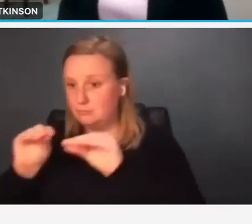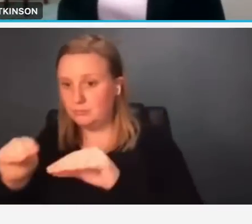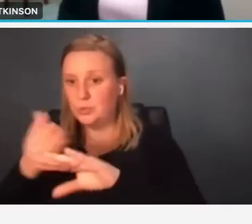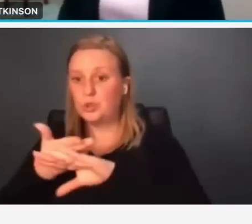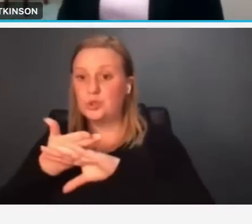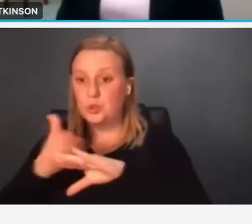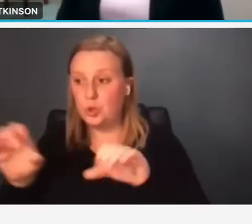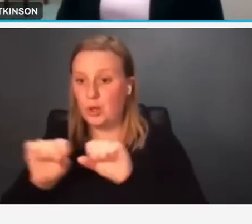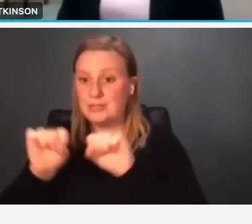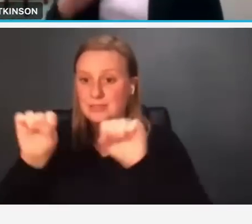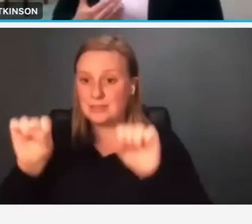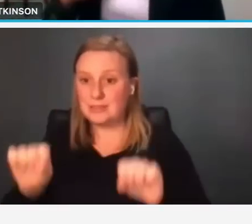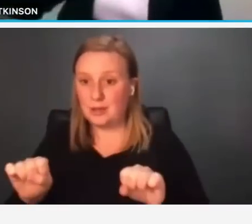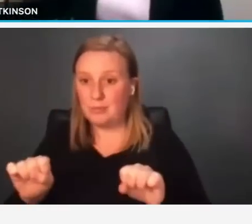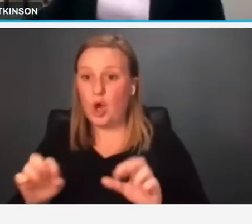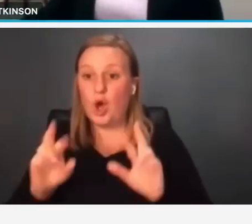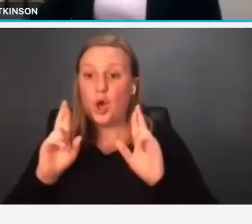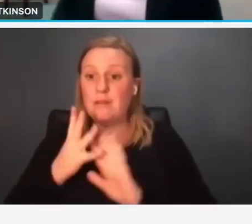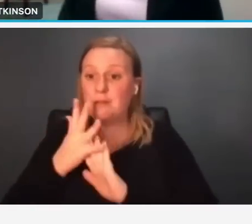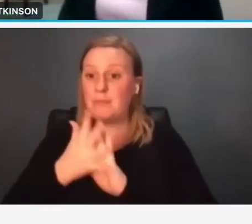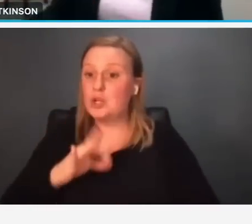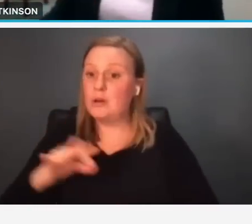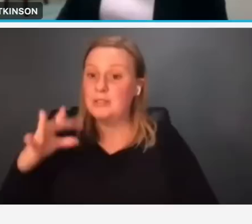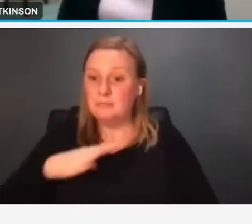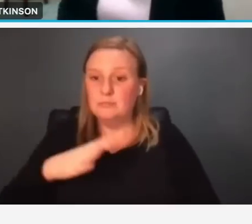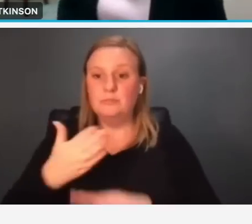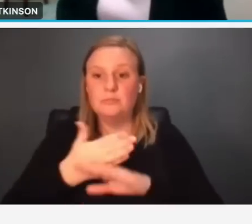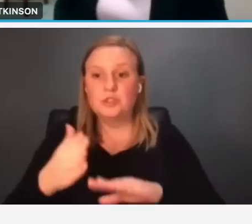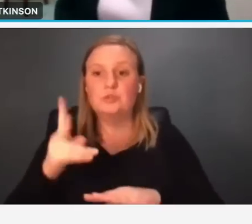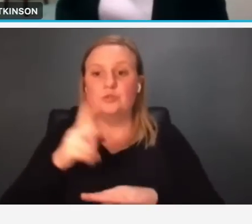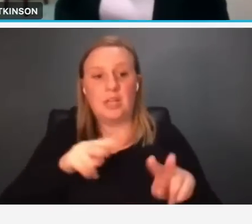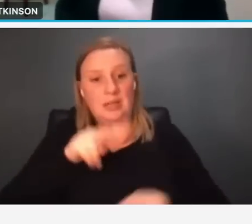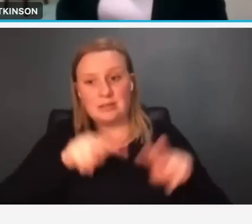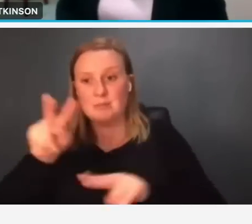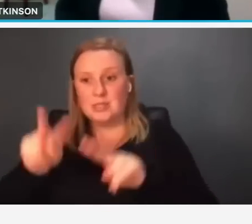it in such a way that doesn't trigger a whole lot of reassessments. Because that's not going to be very practical and it's